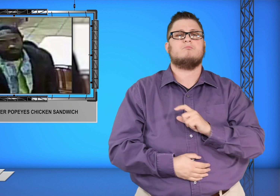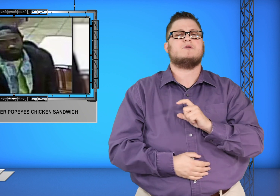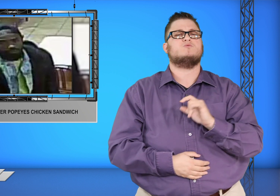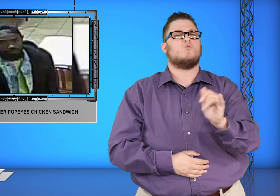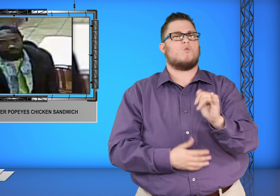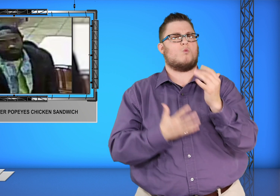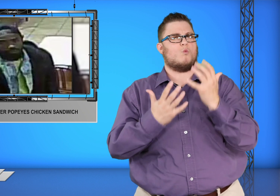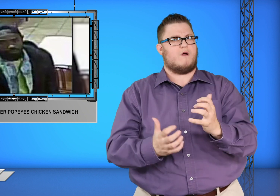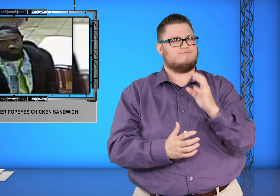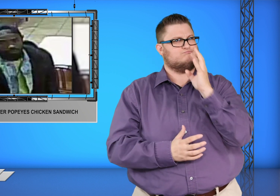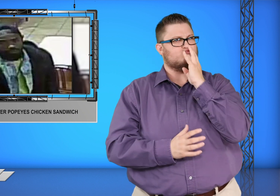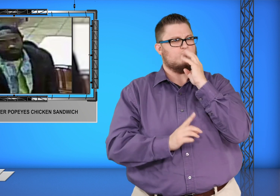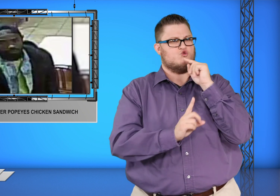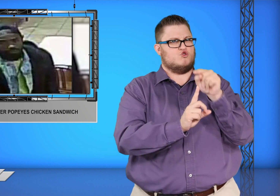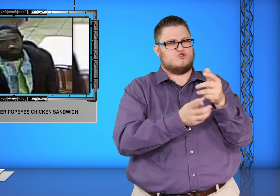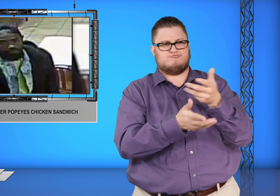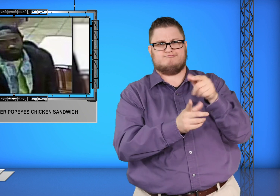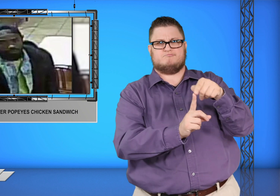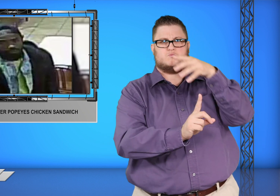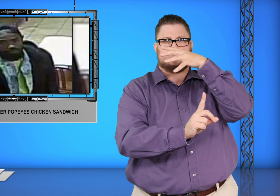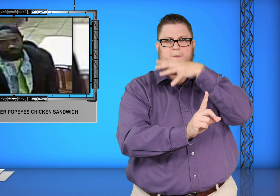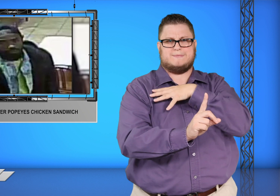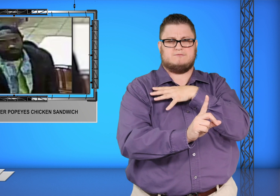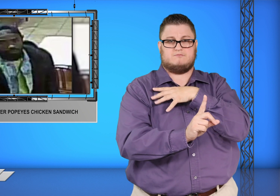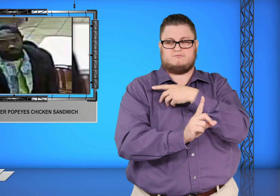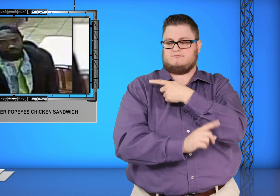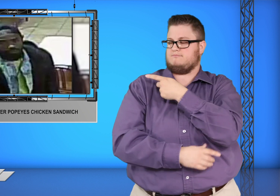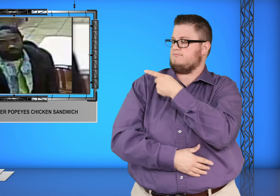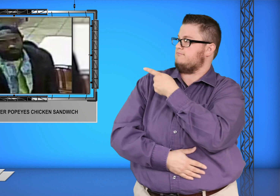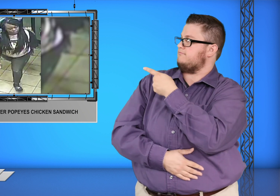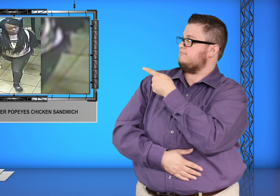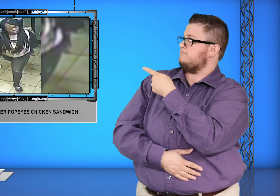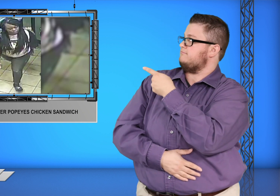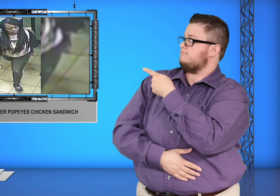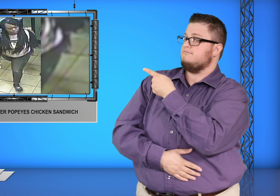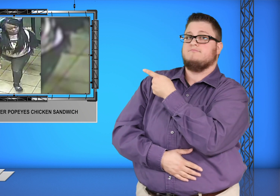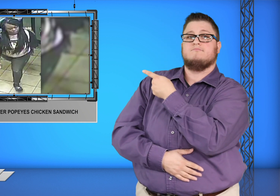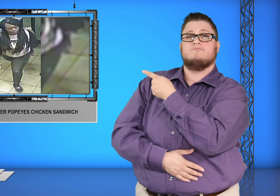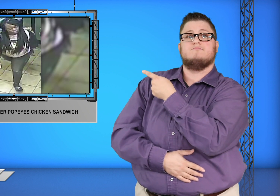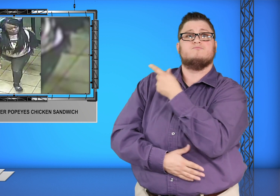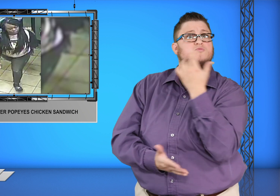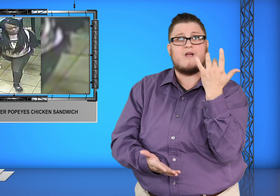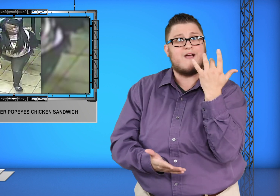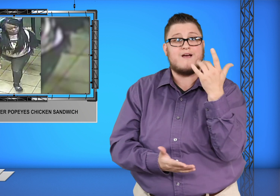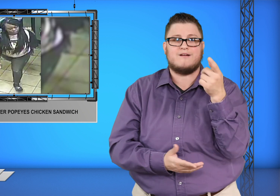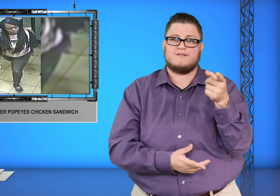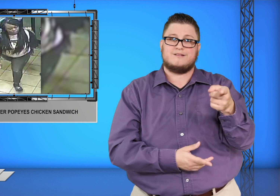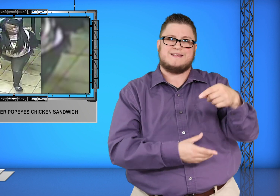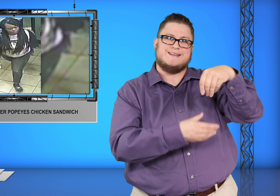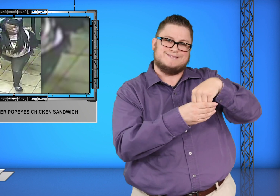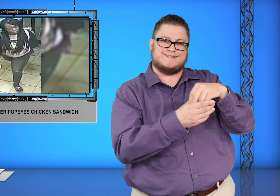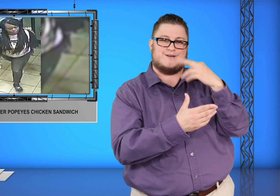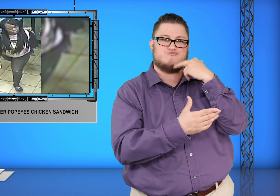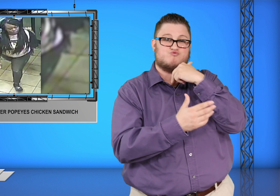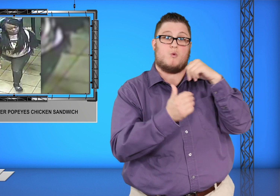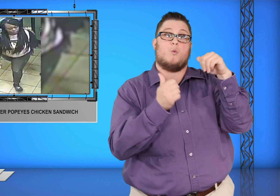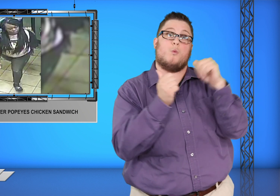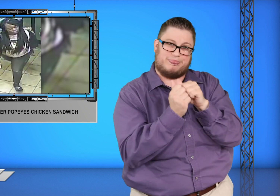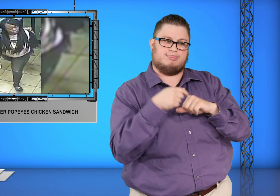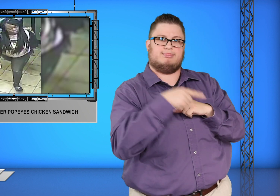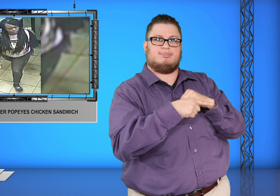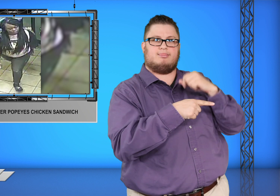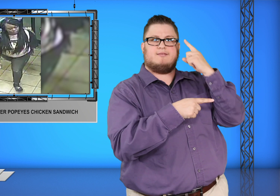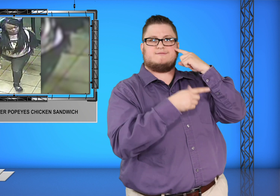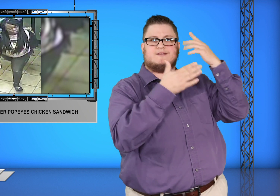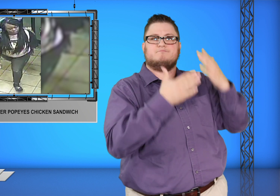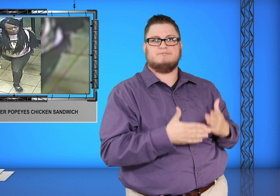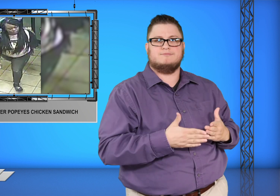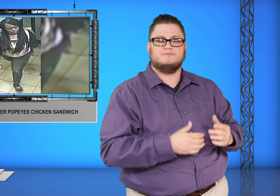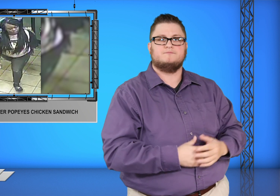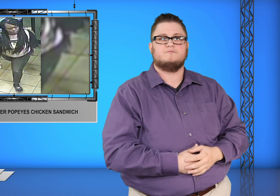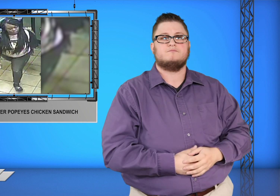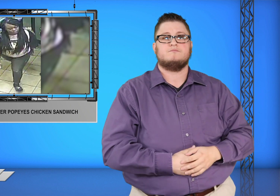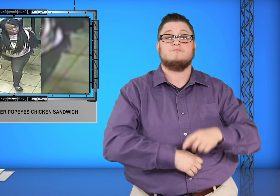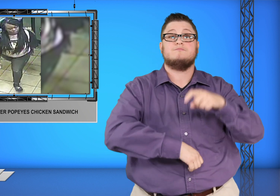Police also want to talk this woman because she was in the restaurant with the suspect.